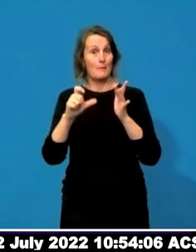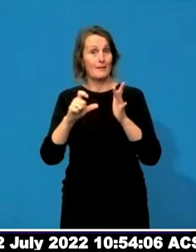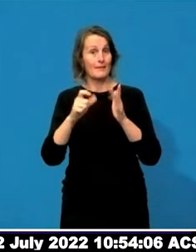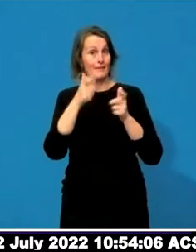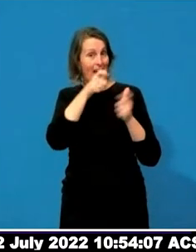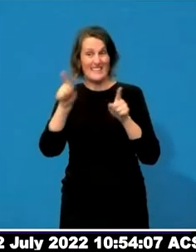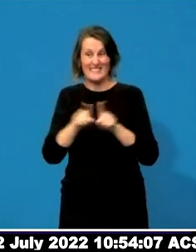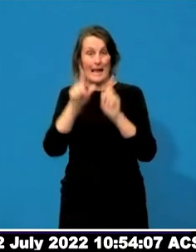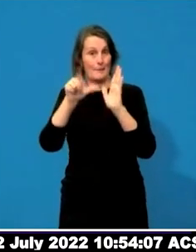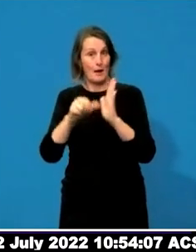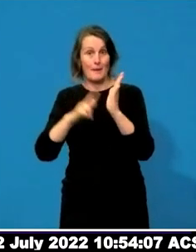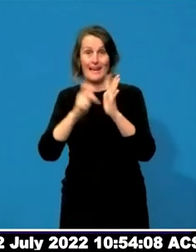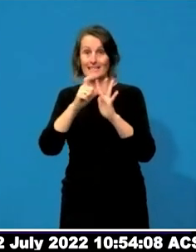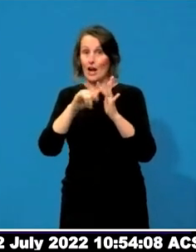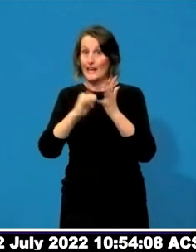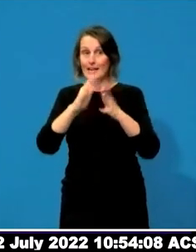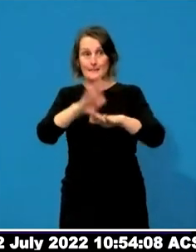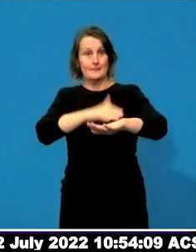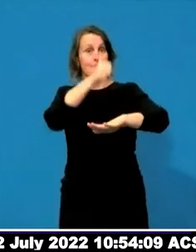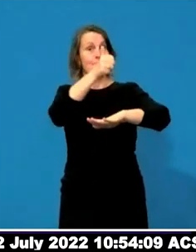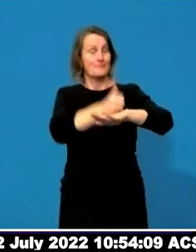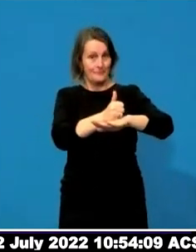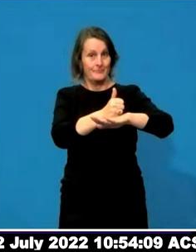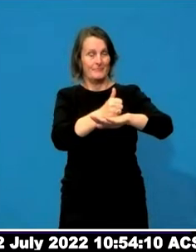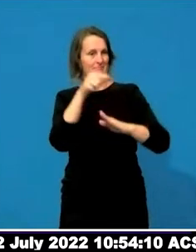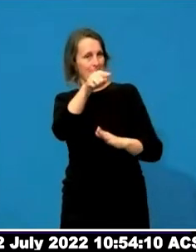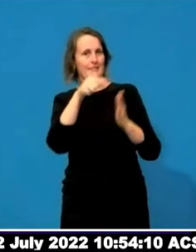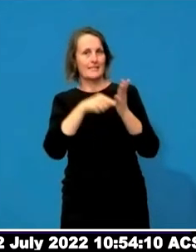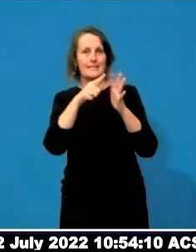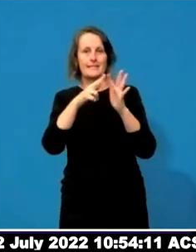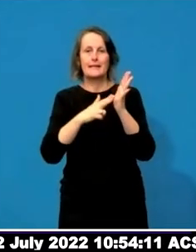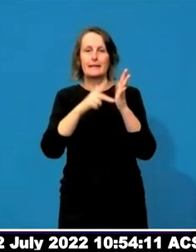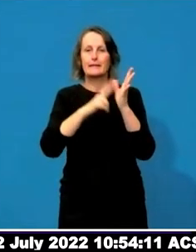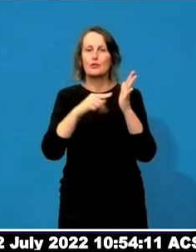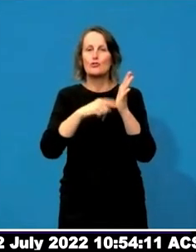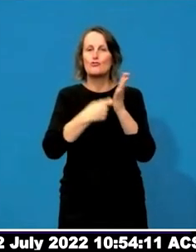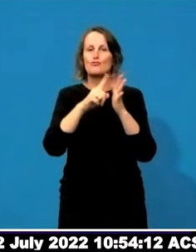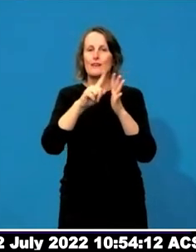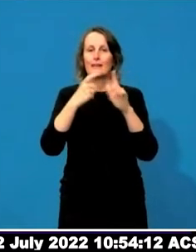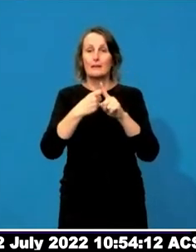We weren't heavily involved with the pilot, and then the subsequent rollout